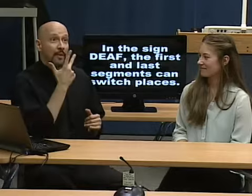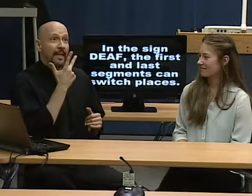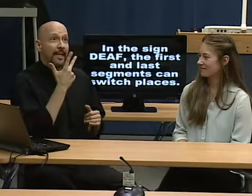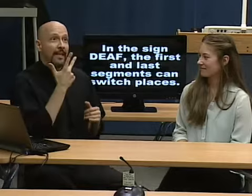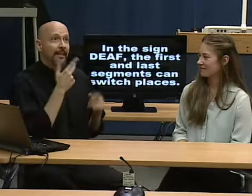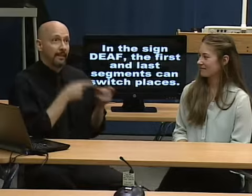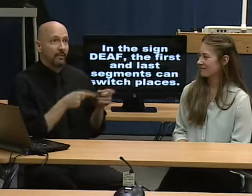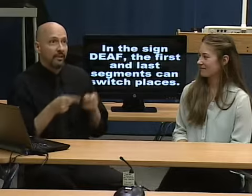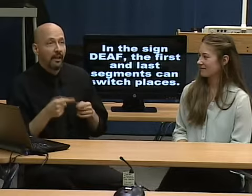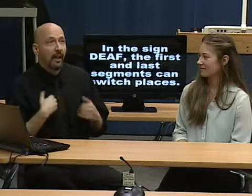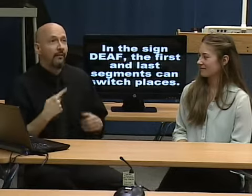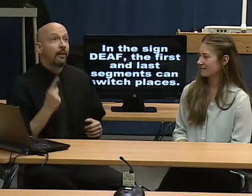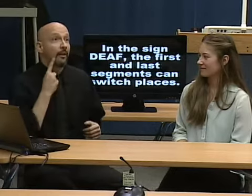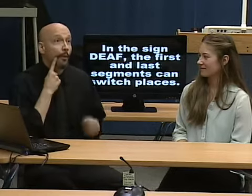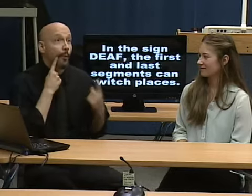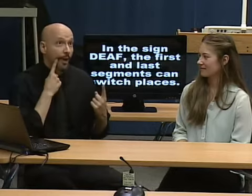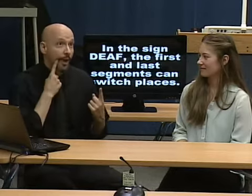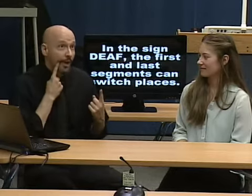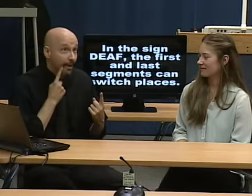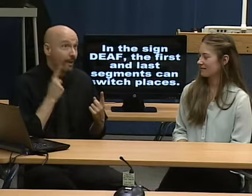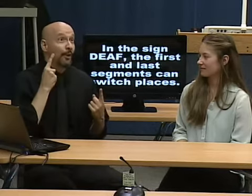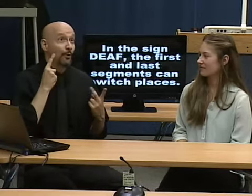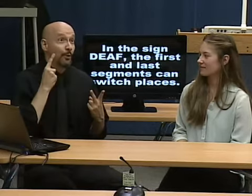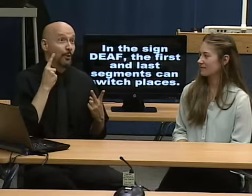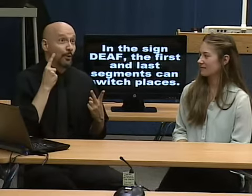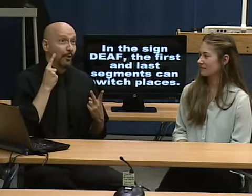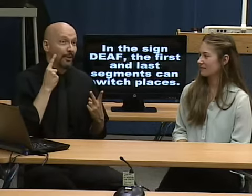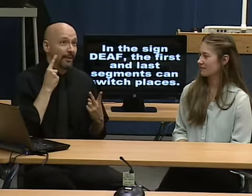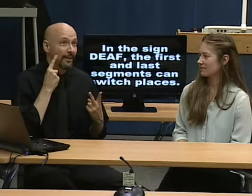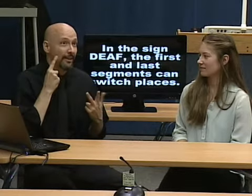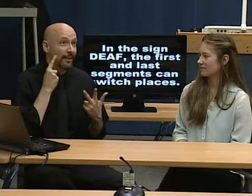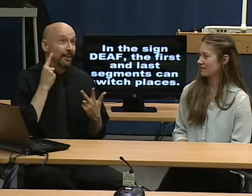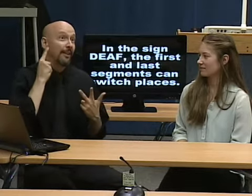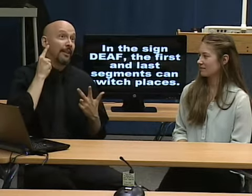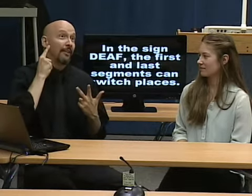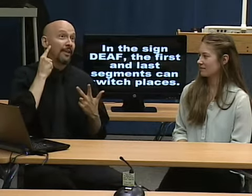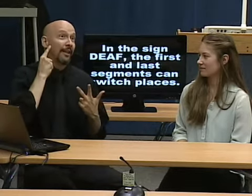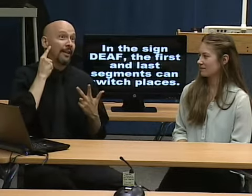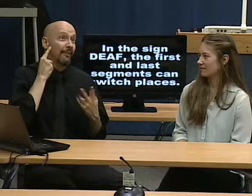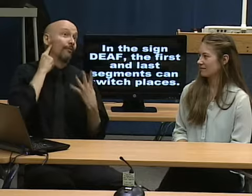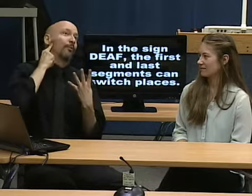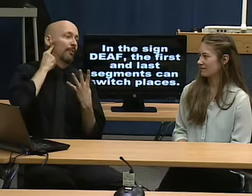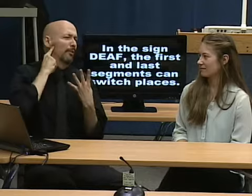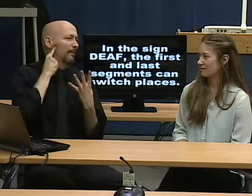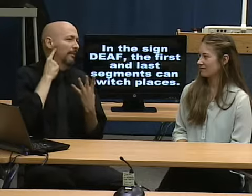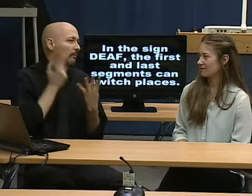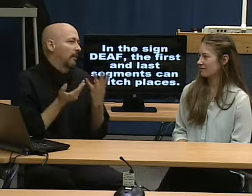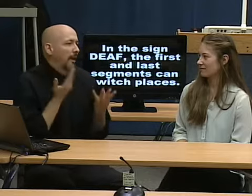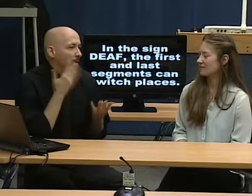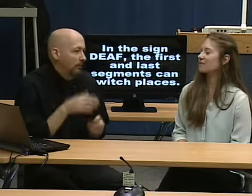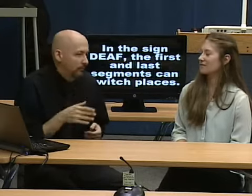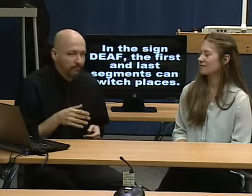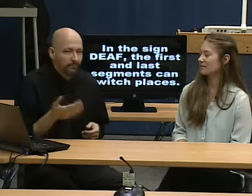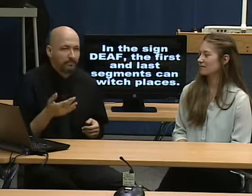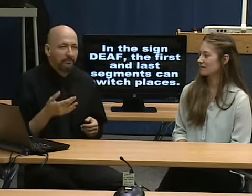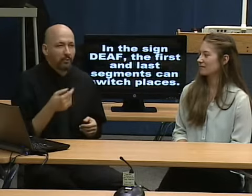So really there are 3 segments: (1) near chin, (2) movement away from chin, (3) moving closer to ear, (4) at the ear Whatever.